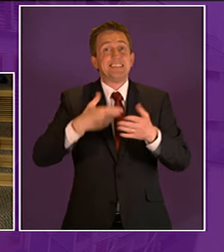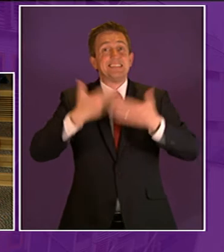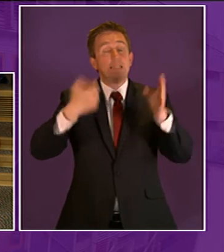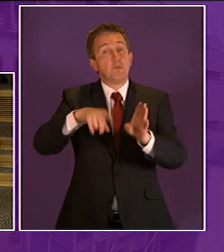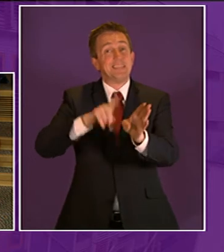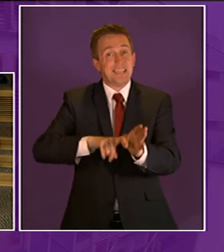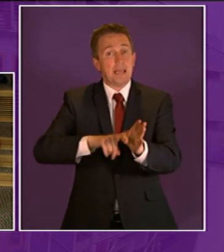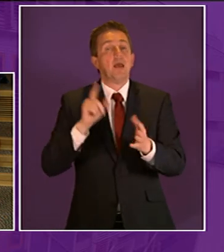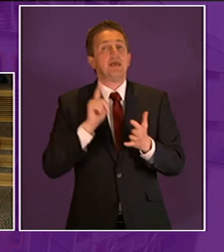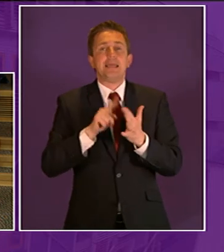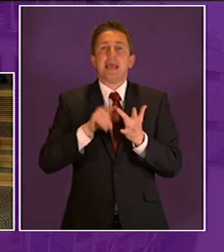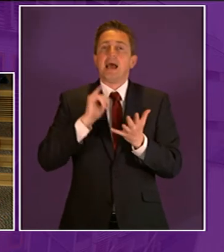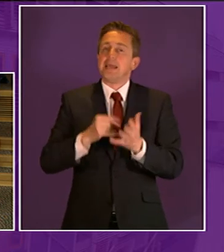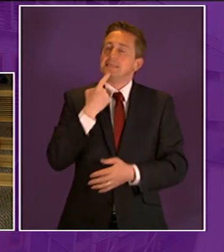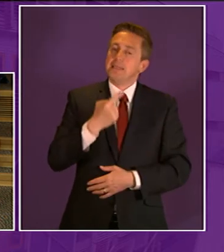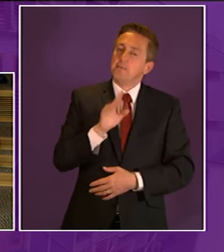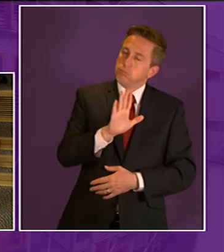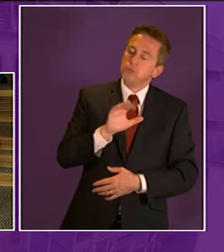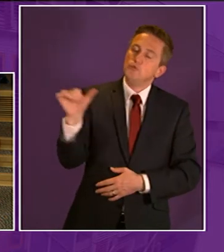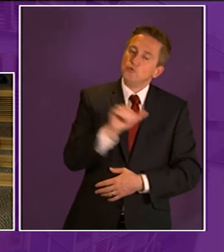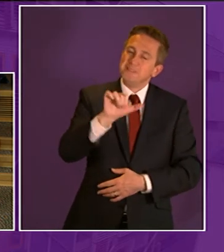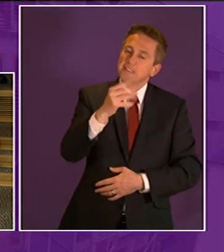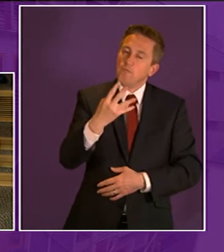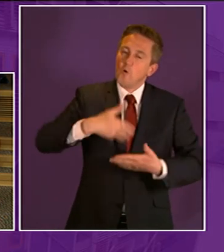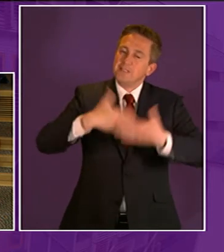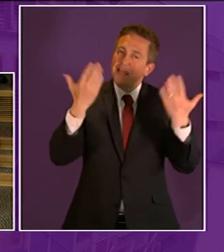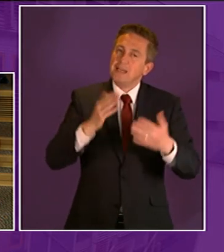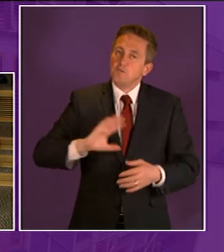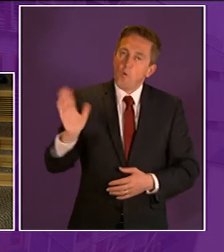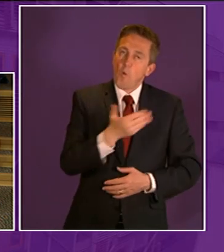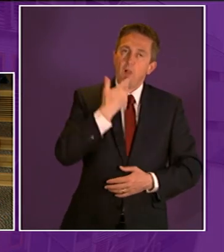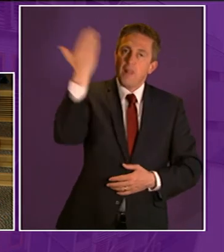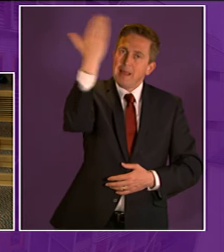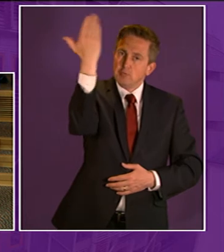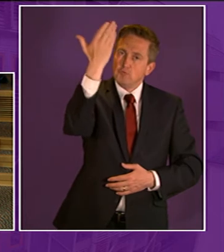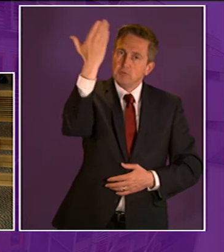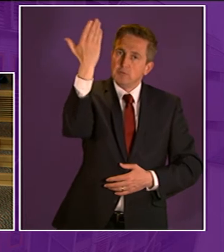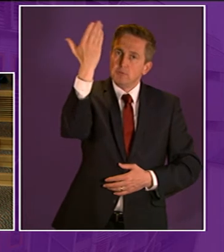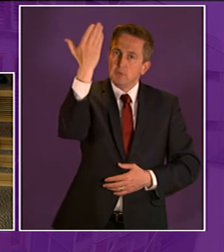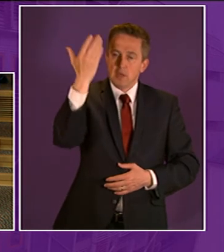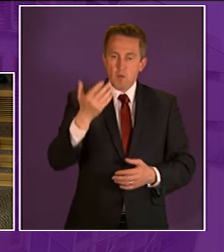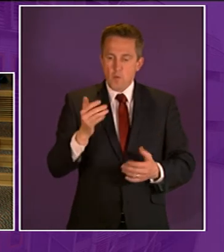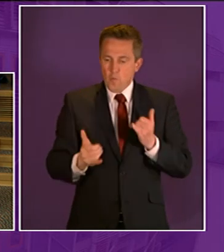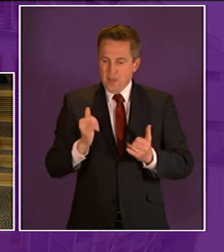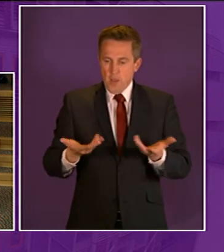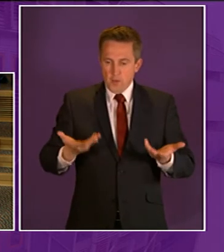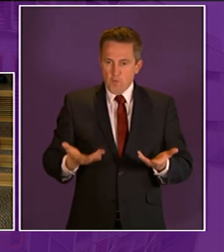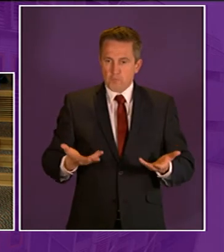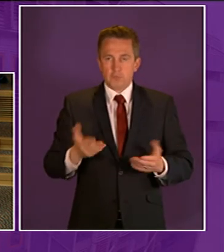The EIS has proposed 64 days a year for all lecturers, with no detriment for existing staff.